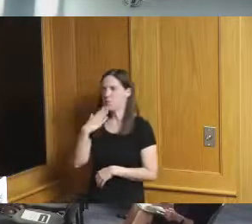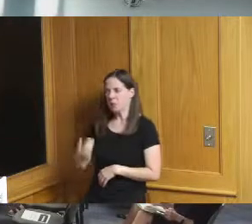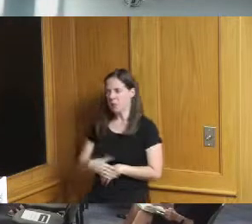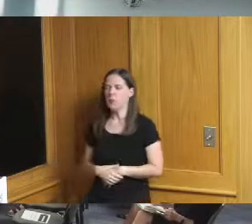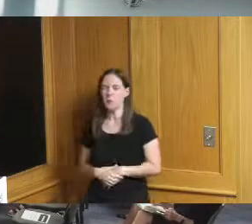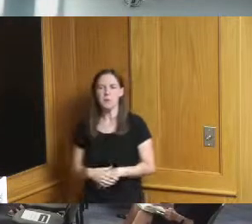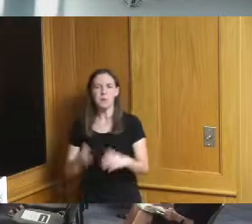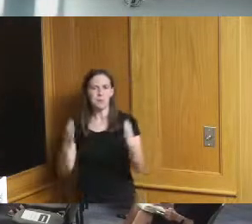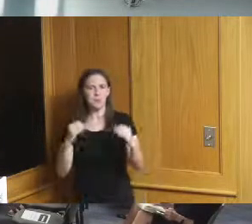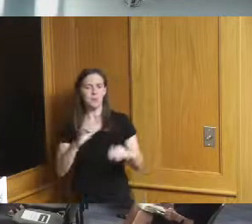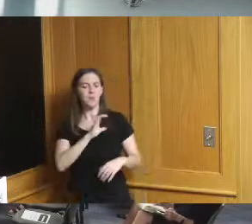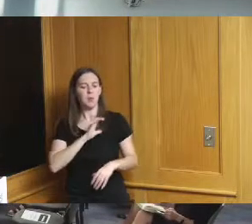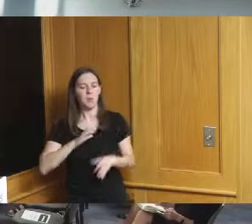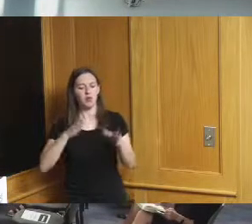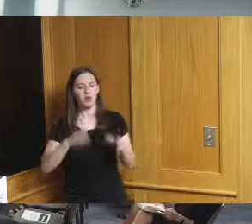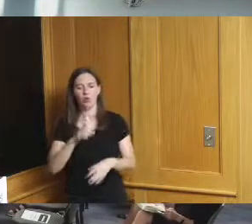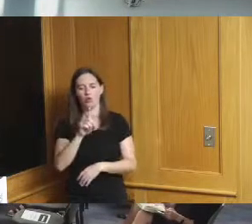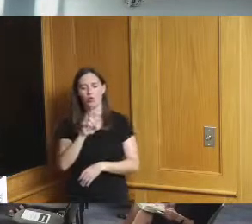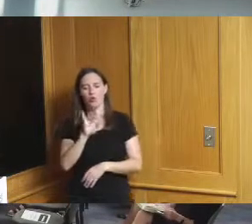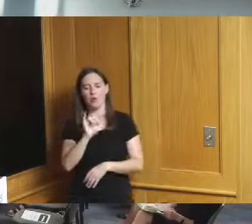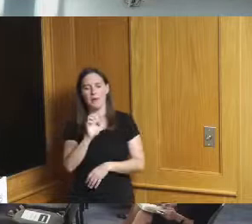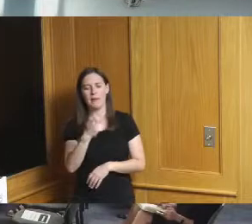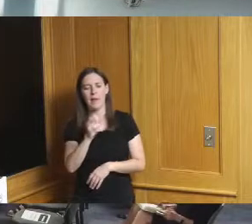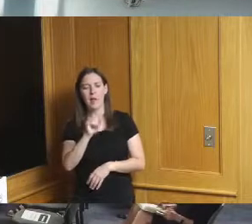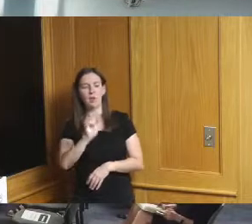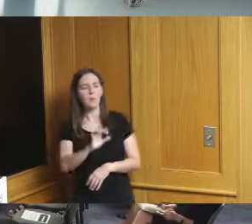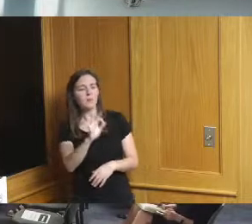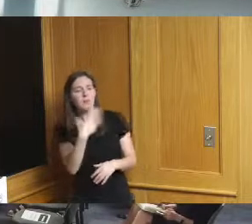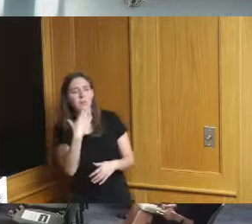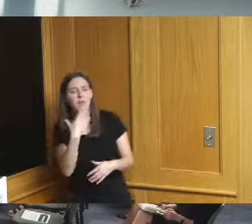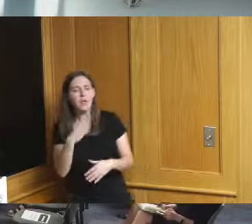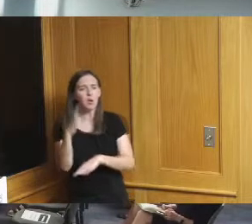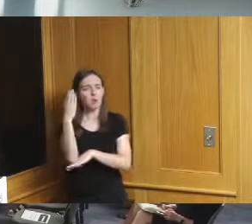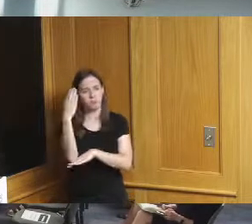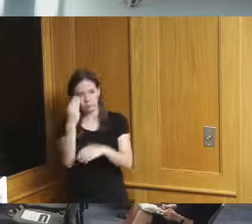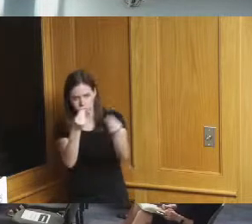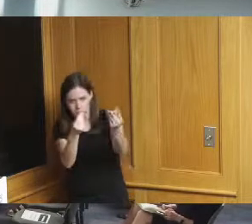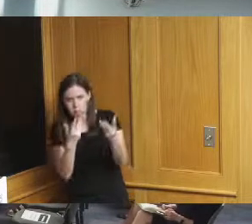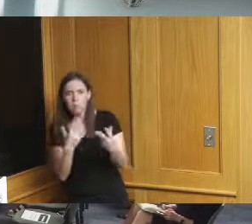um just very briefly just want to say thank you for the presentation i know that our staff uses